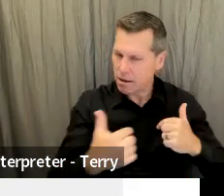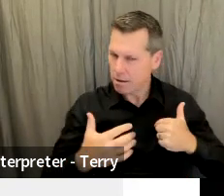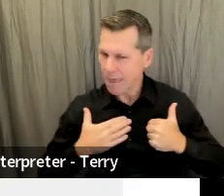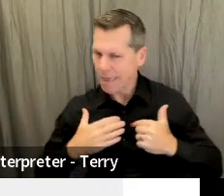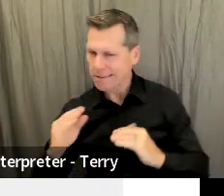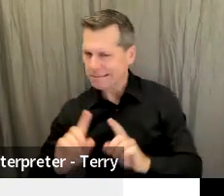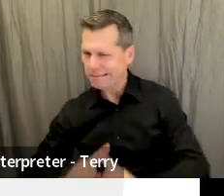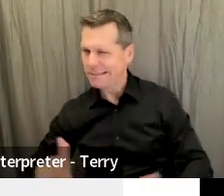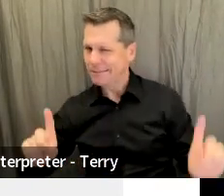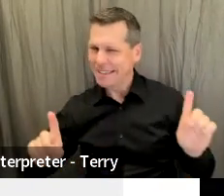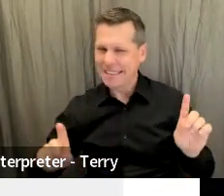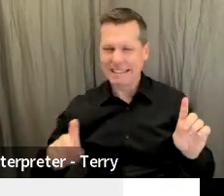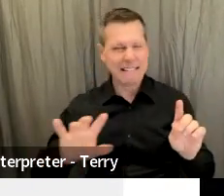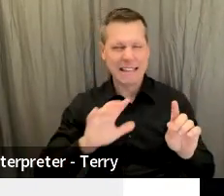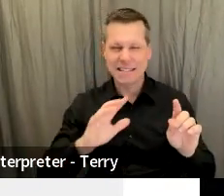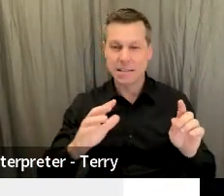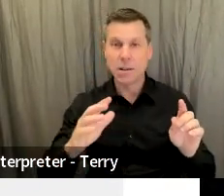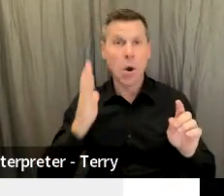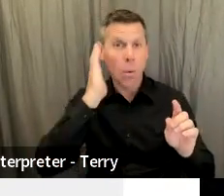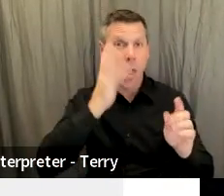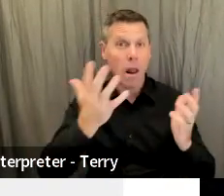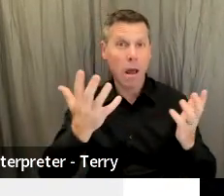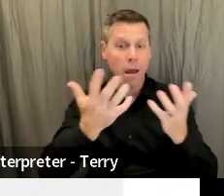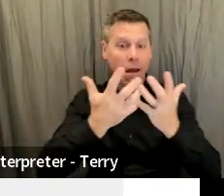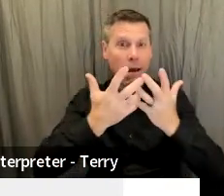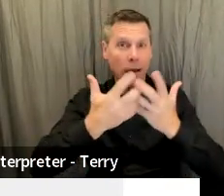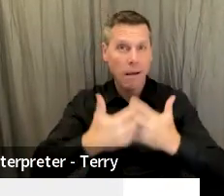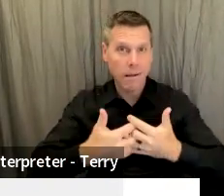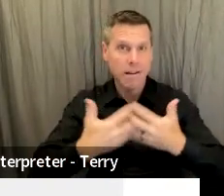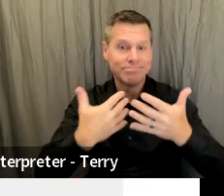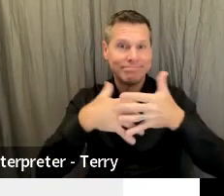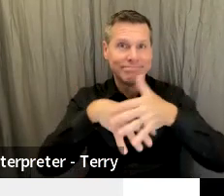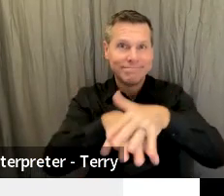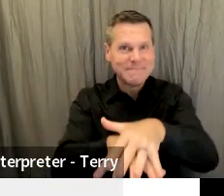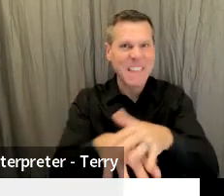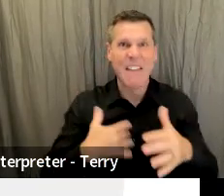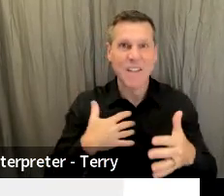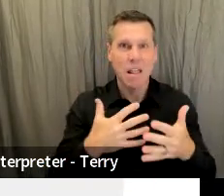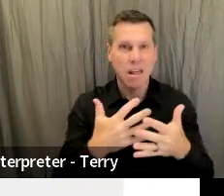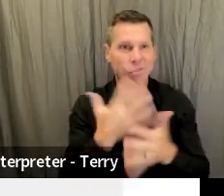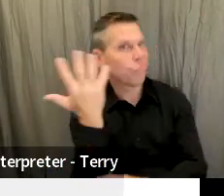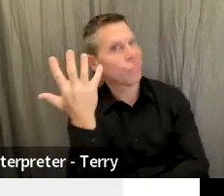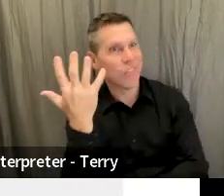this is never going to jell together, and I just don't even know what to do. I was a little overwhelmed by it.